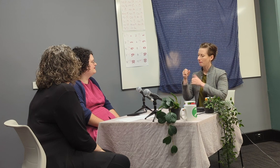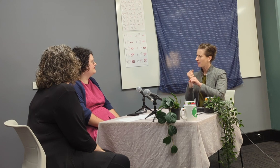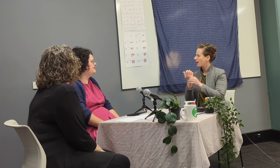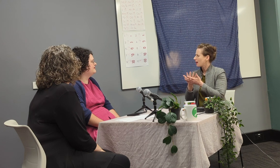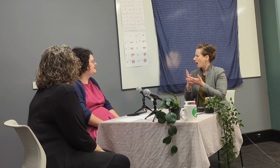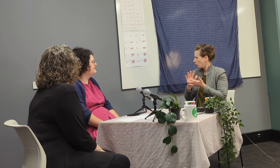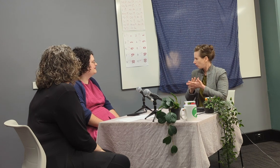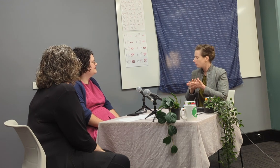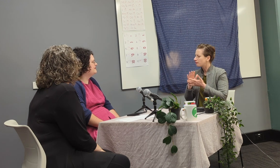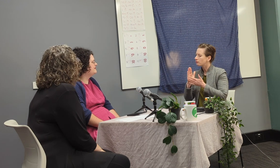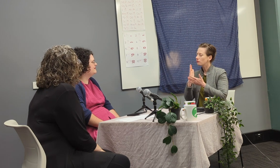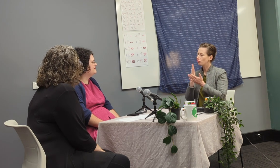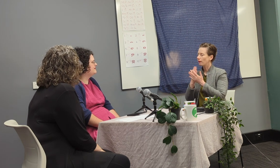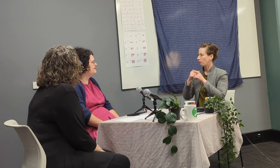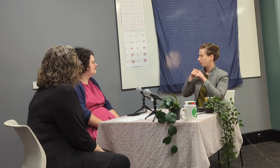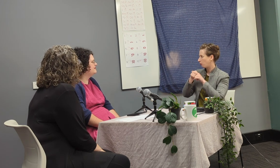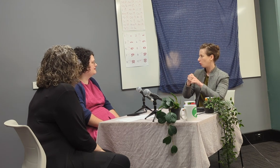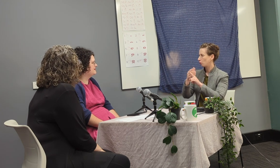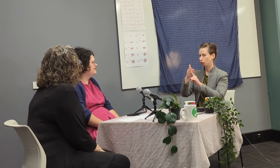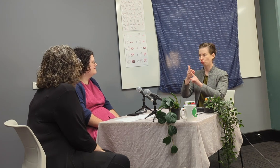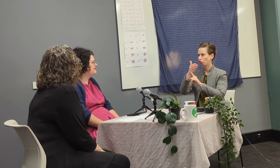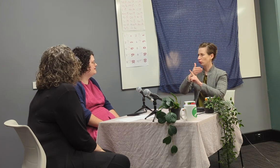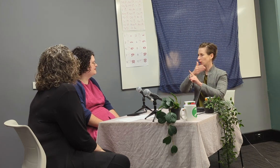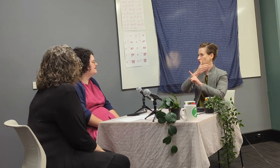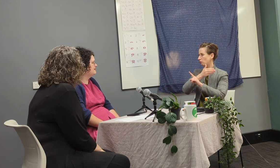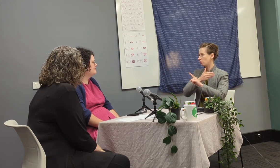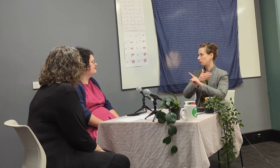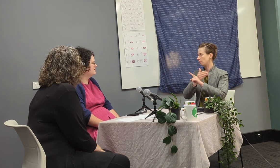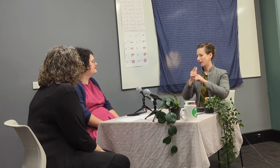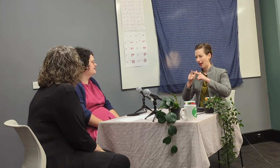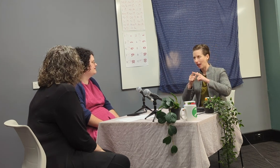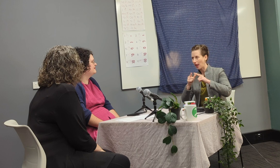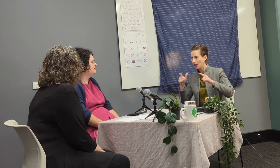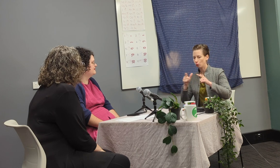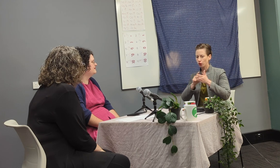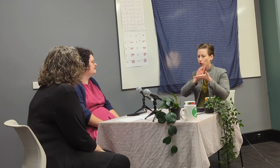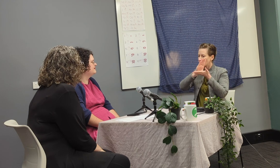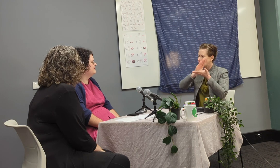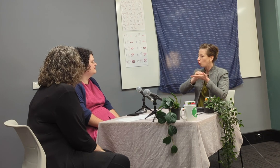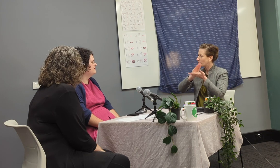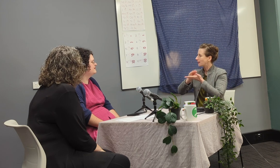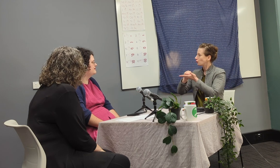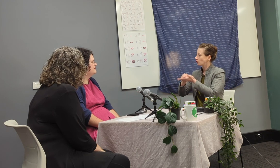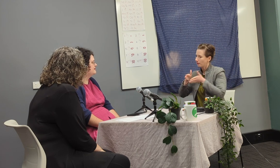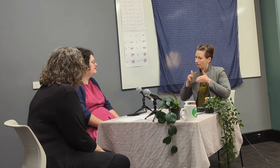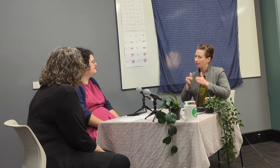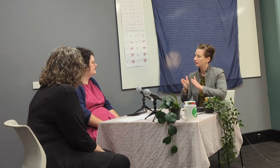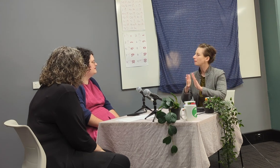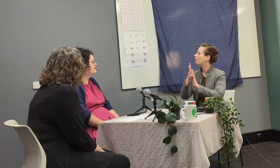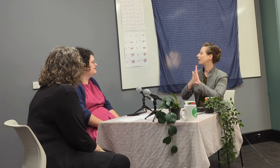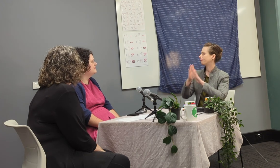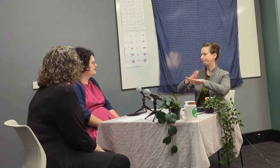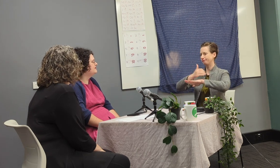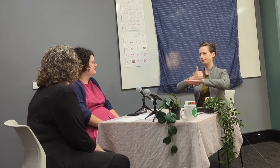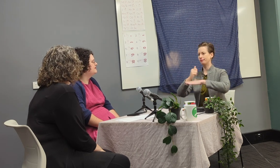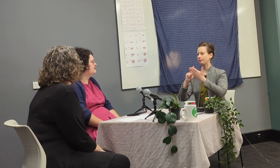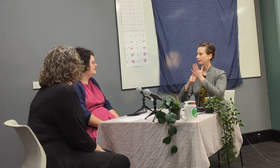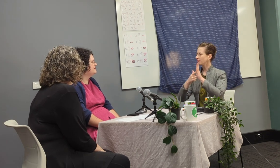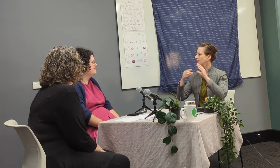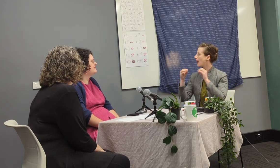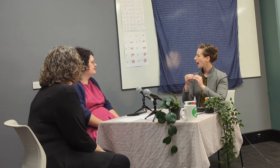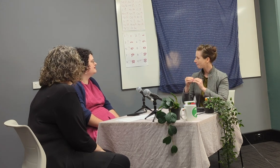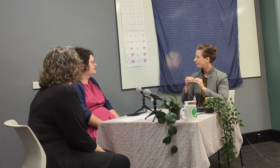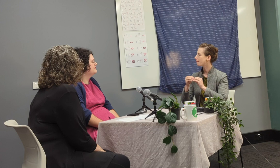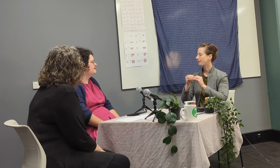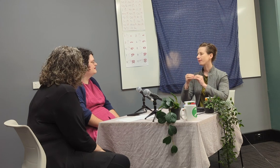It was created following traditional language recording and documentation methods and done